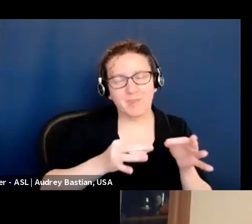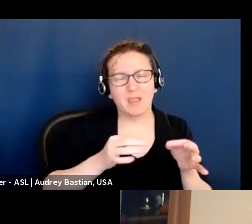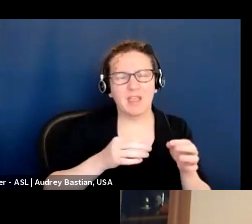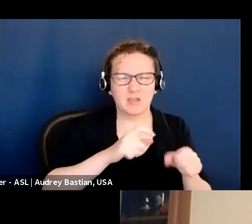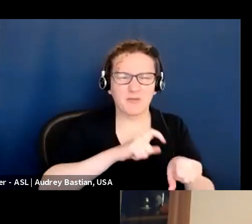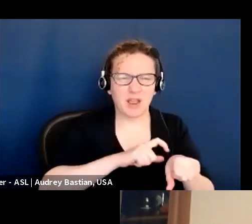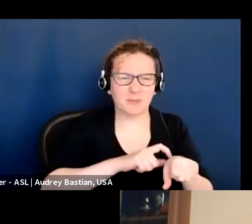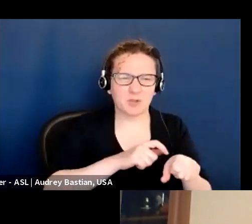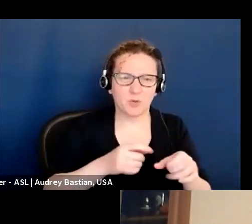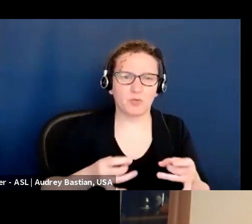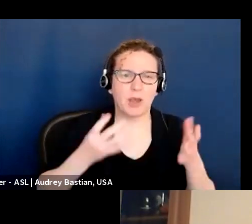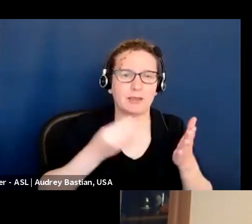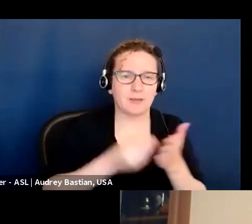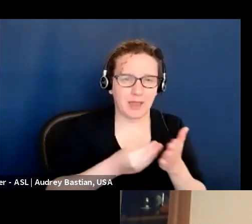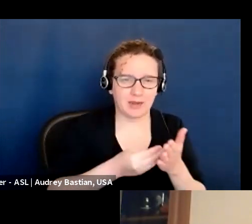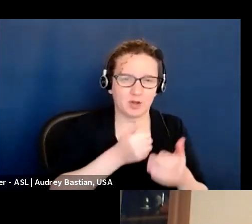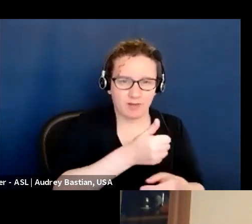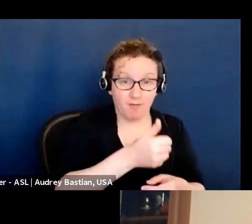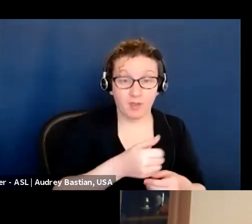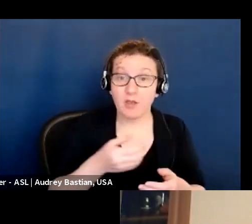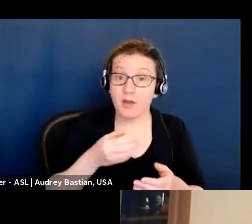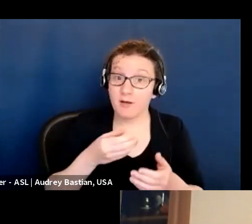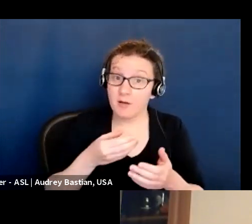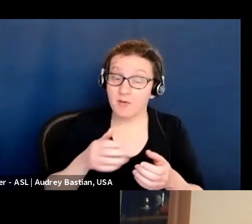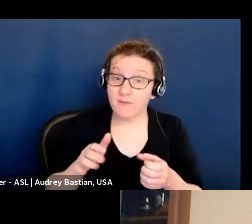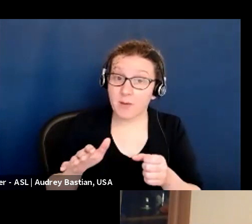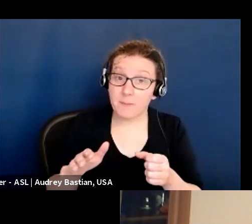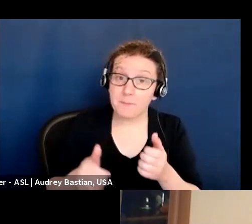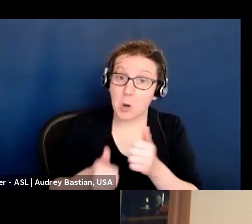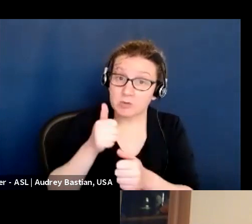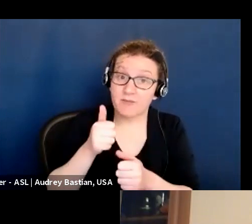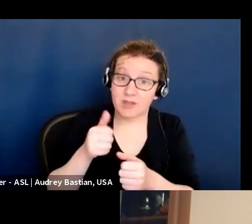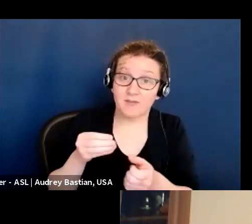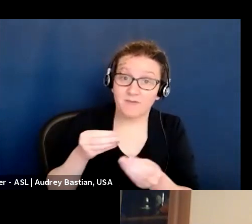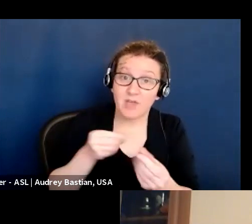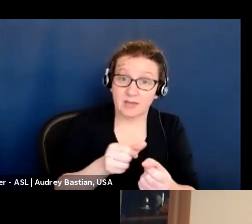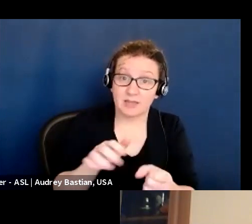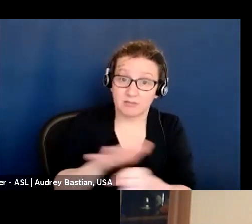Because it's funded for the most part. They just encourage you to raise